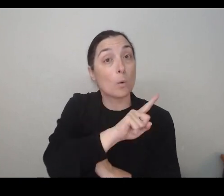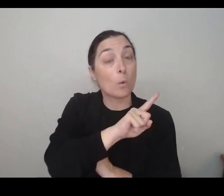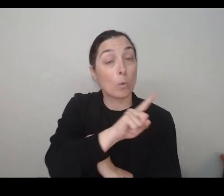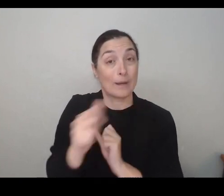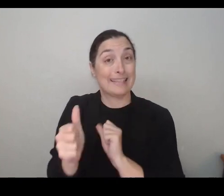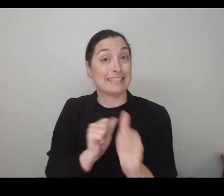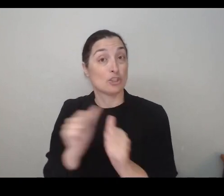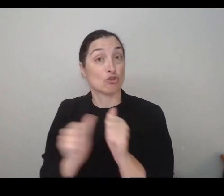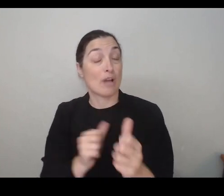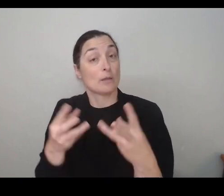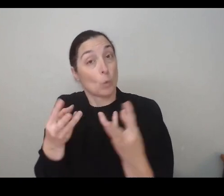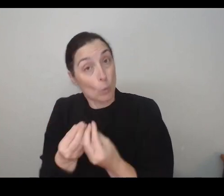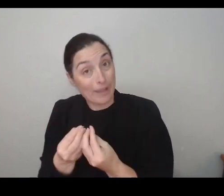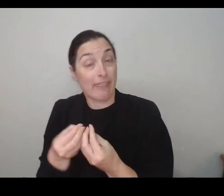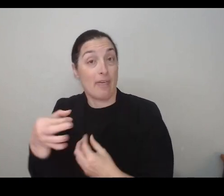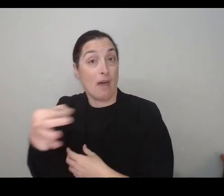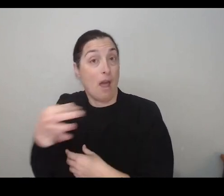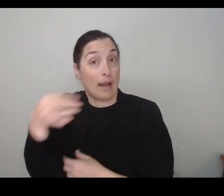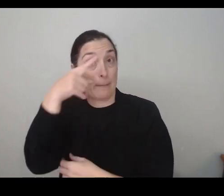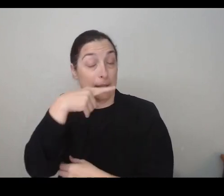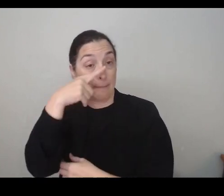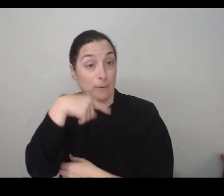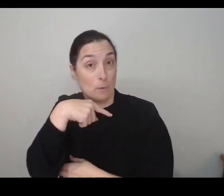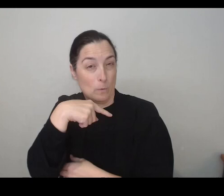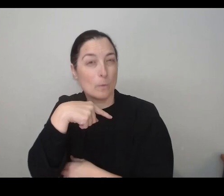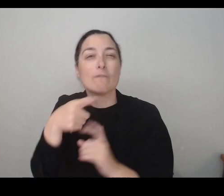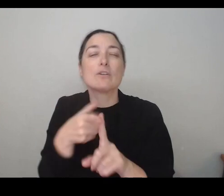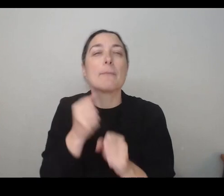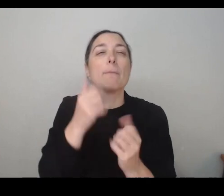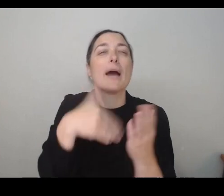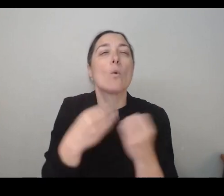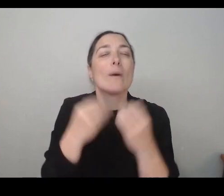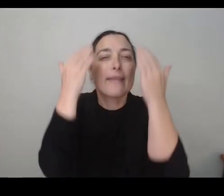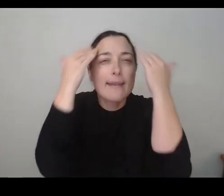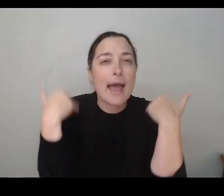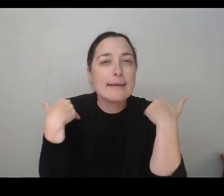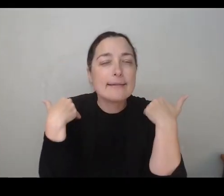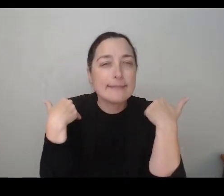notably in the painting with the nun, and the people mingling in the household,